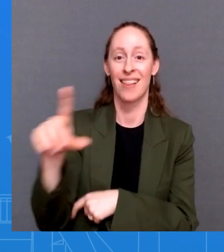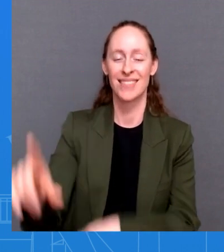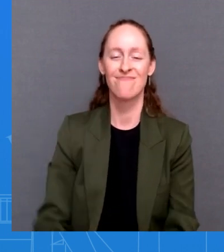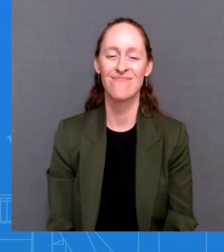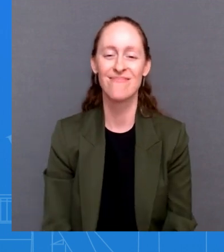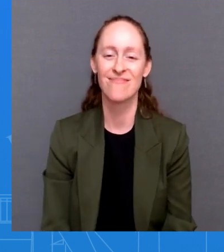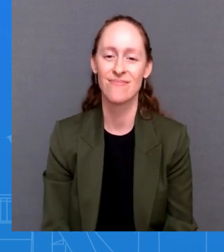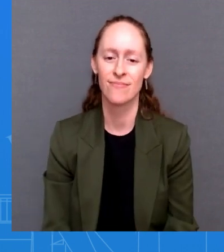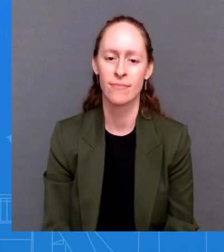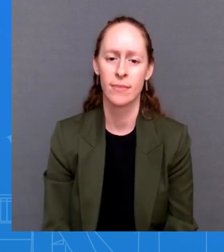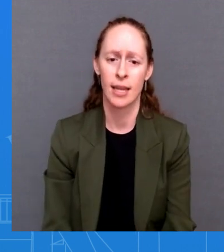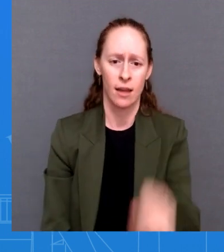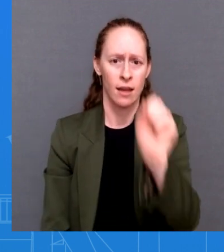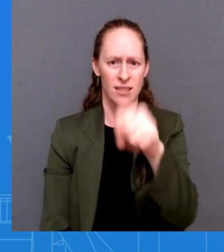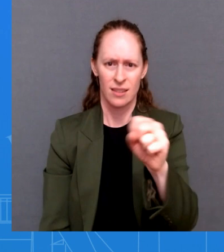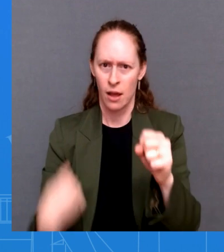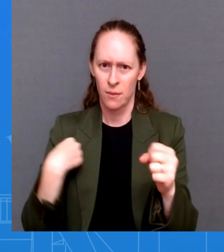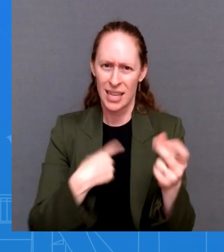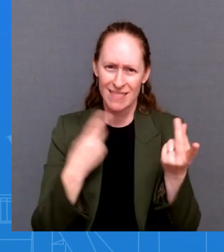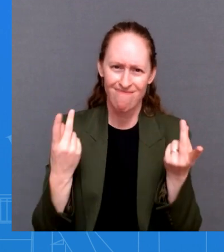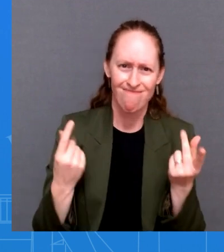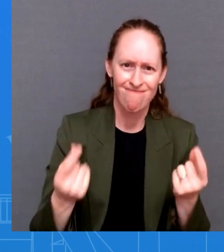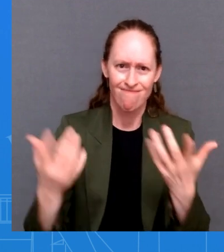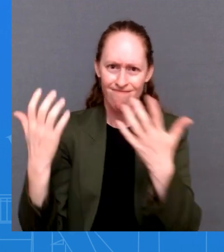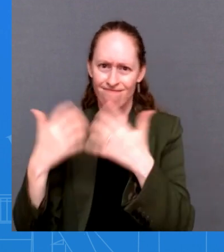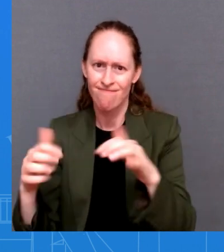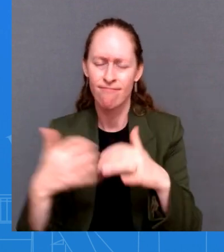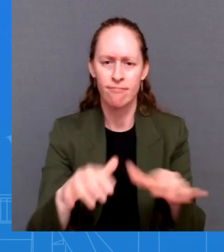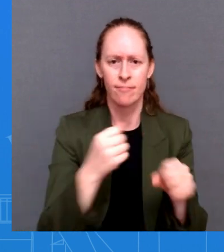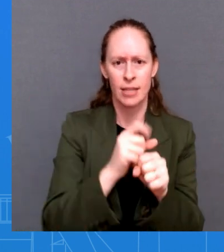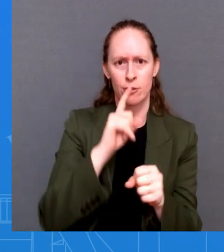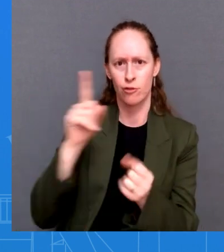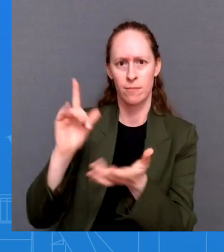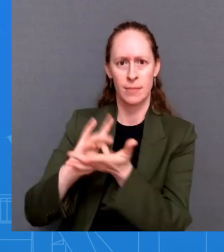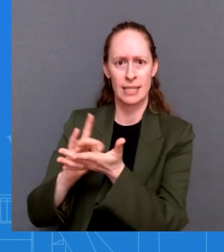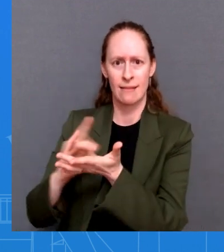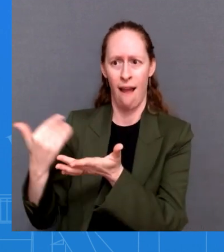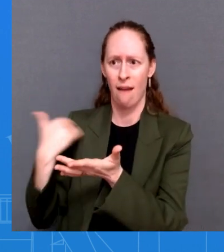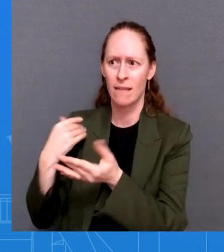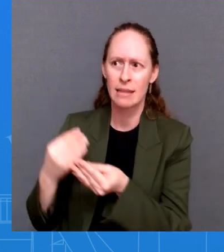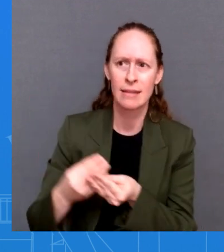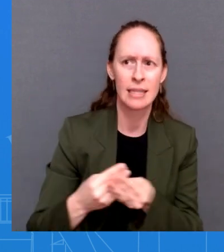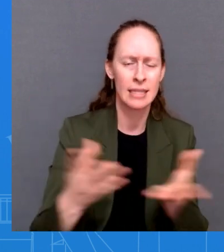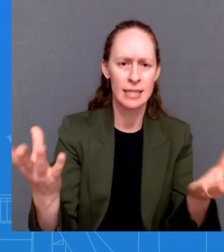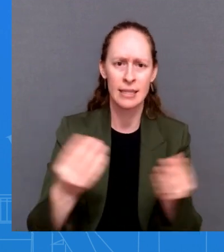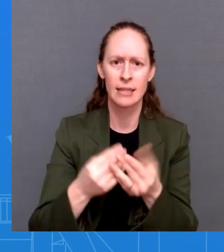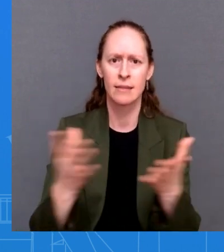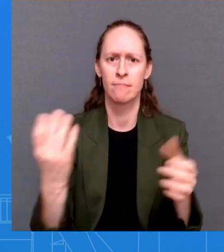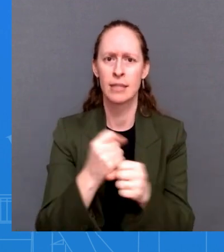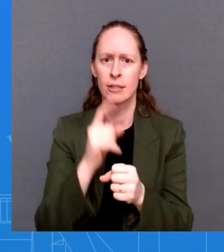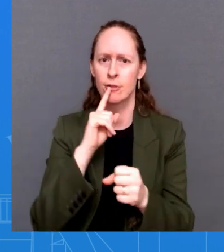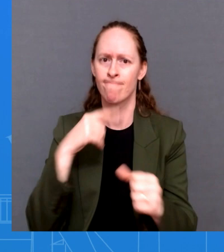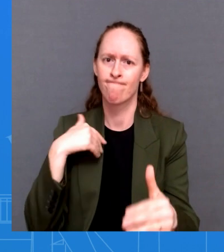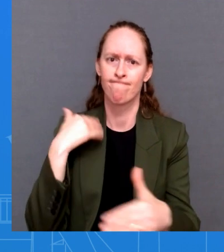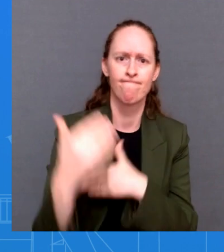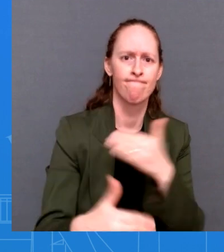and treatments nationwide with the goal of first offering vaccines to Americans at high at highest risk of contracting monkeypox.